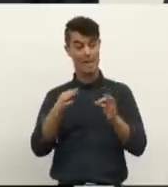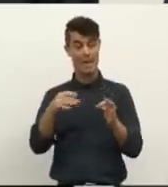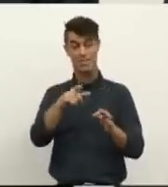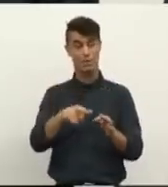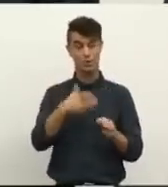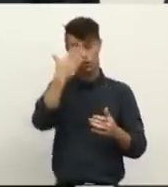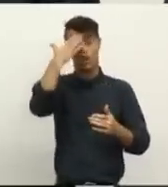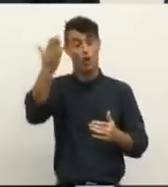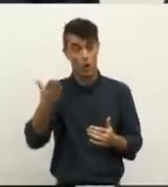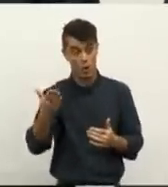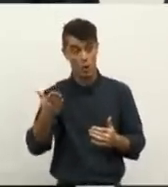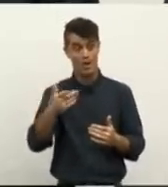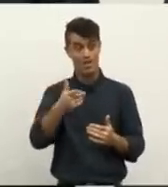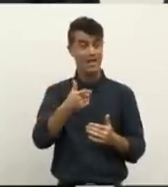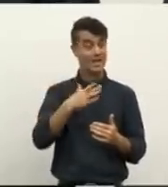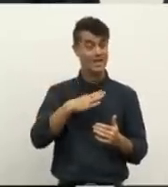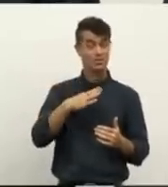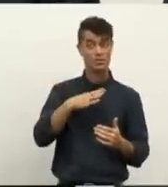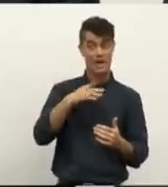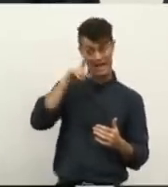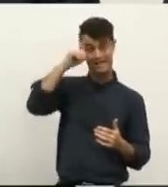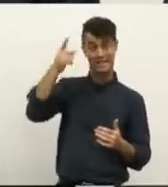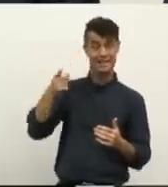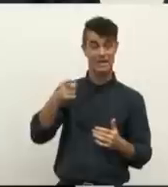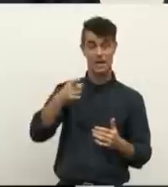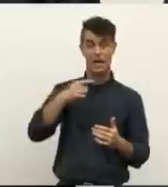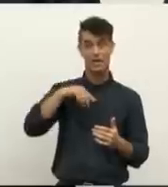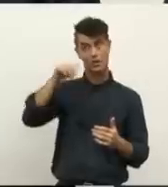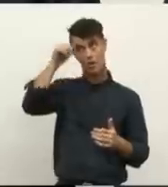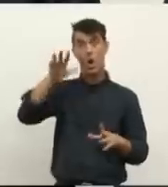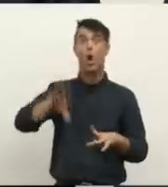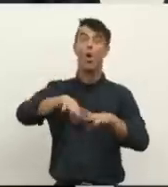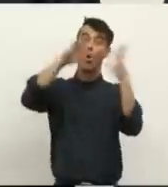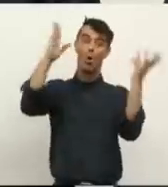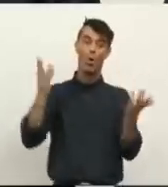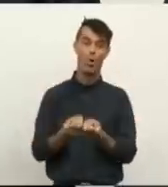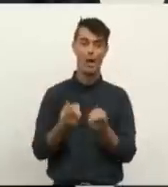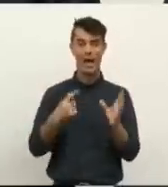planners, you need to understand that they need to know about all AT.